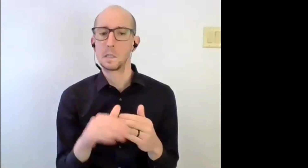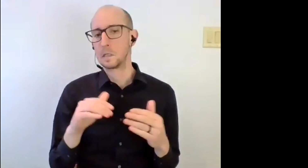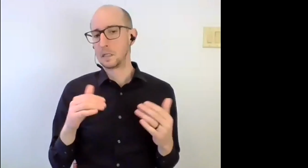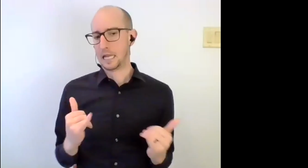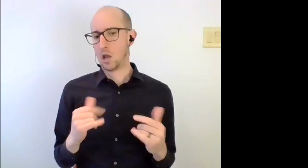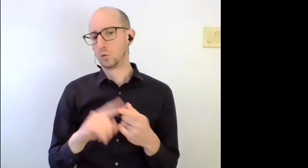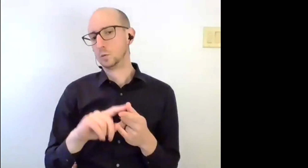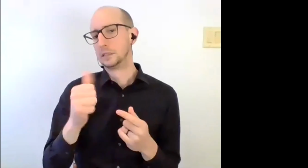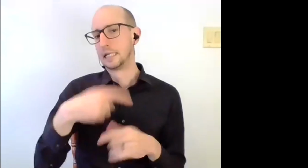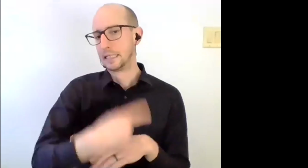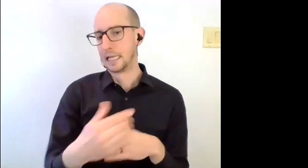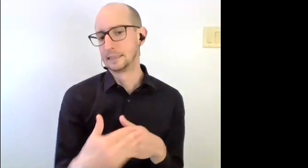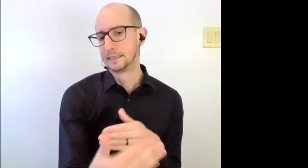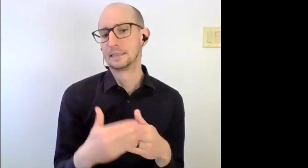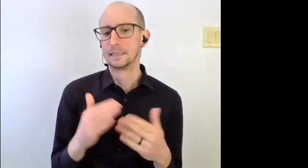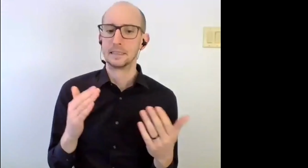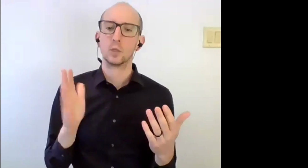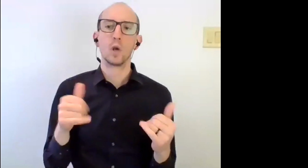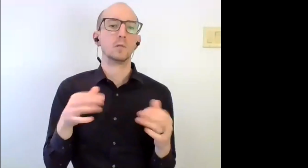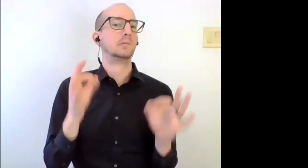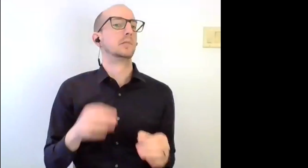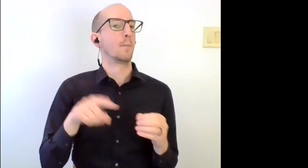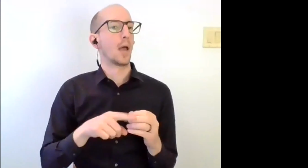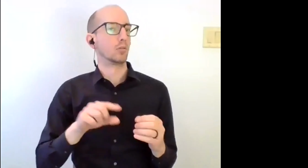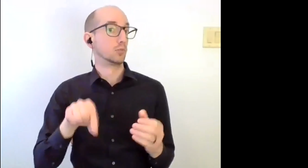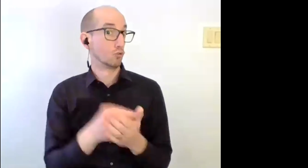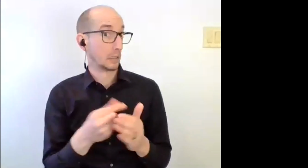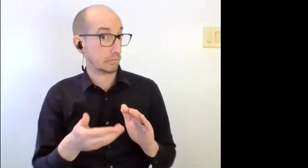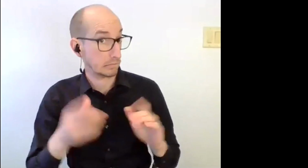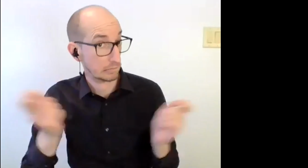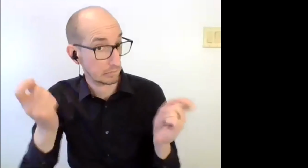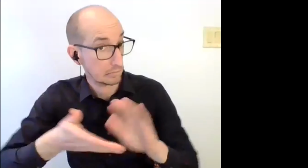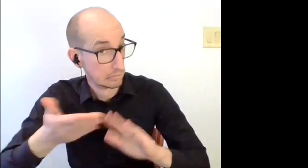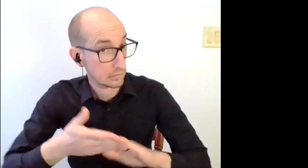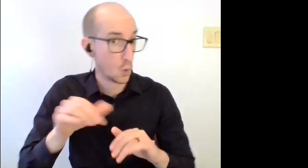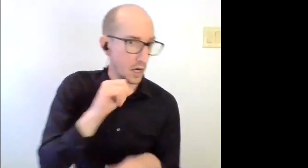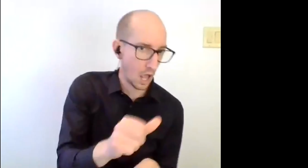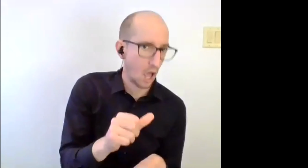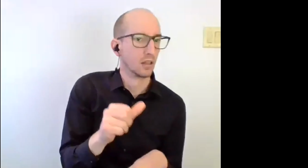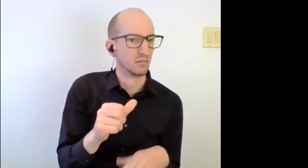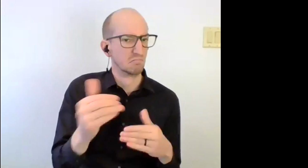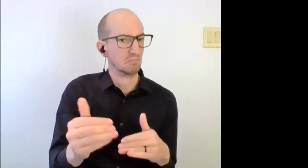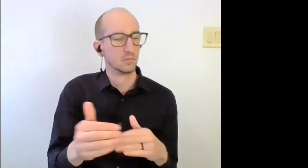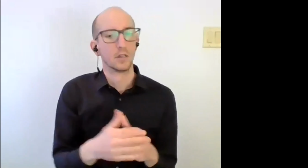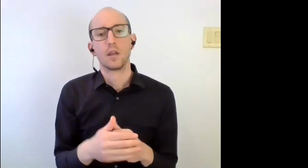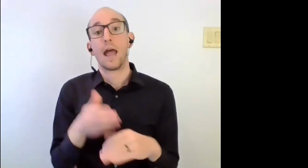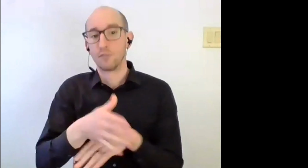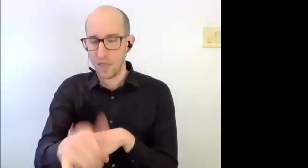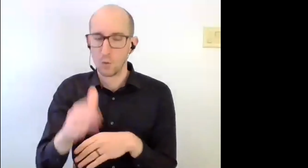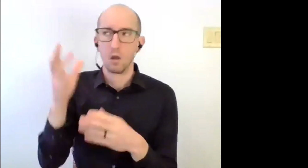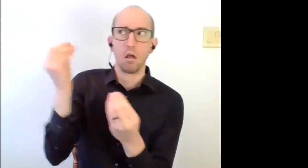most likely about summer quarter. So within the next ten days we will make the call on